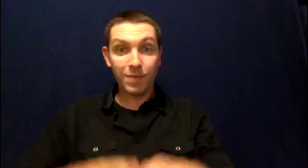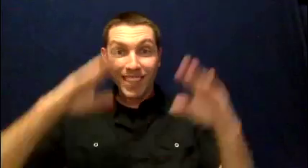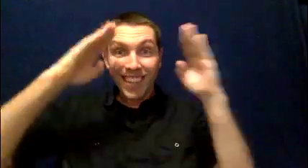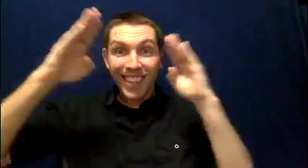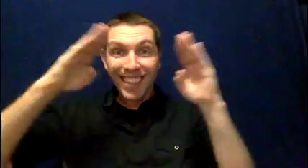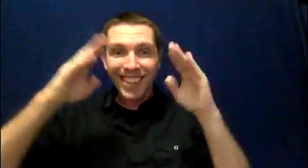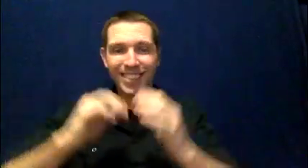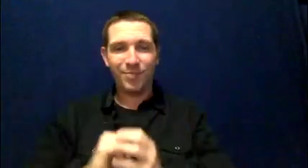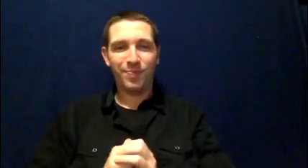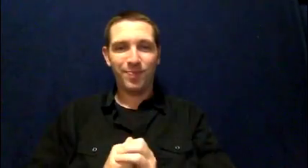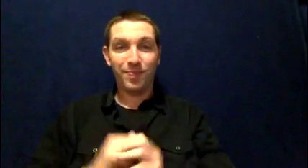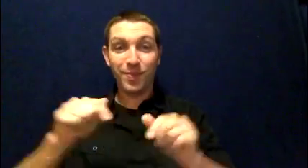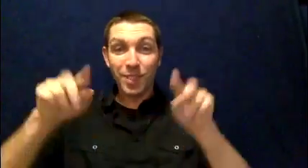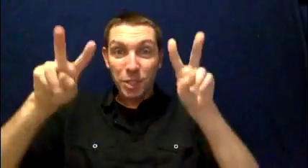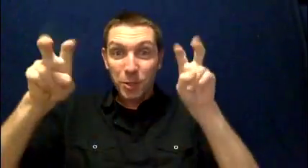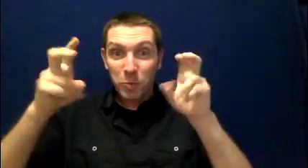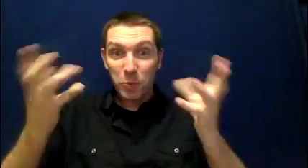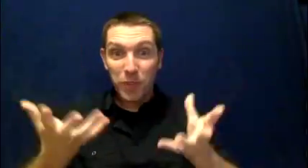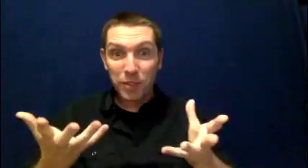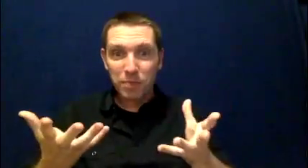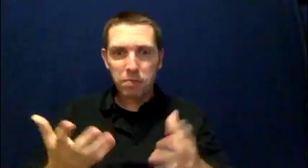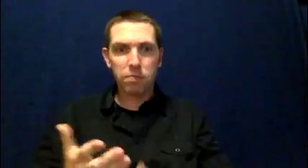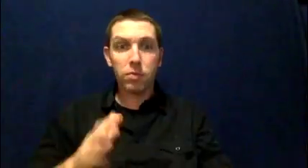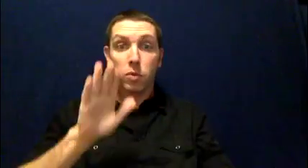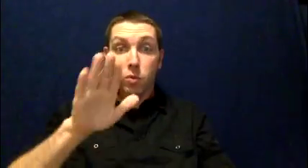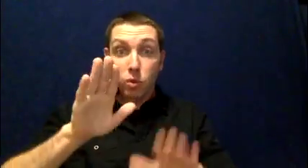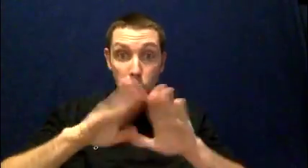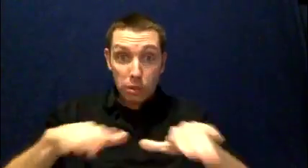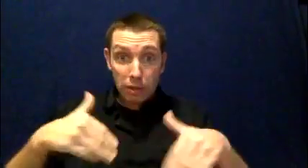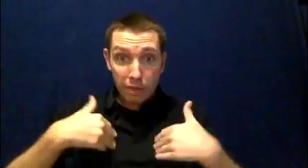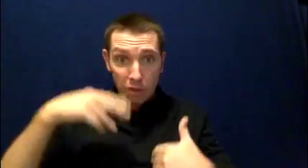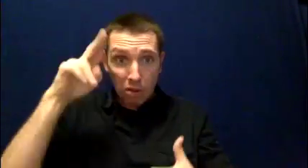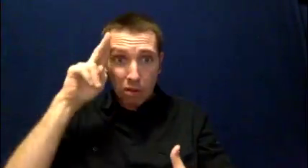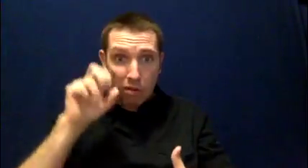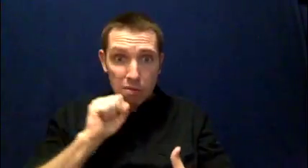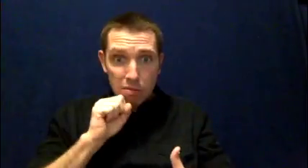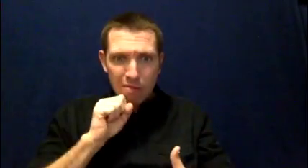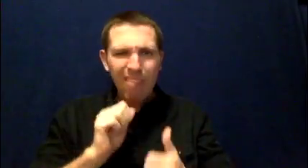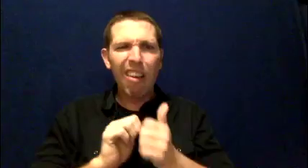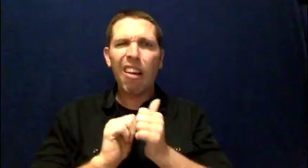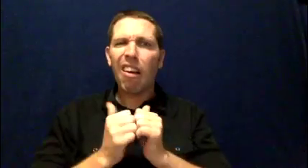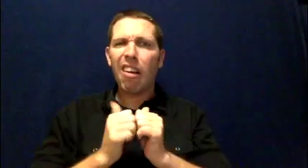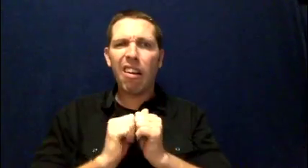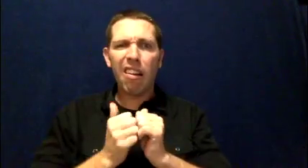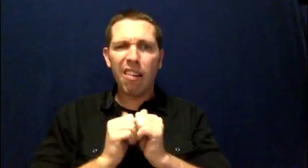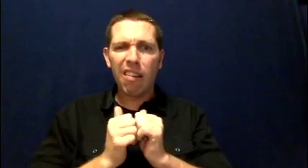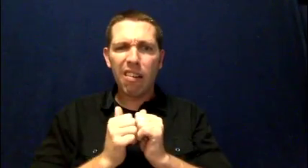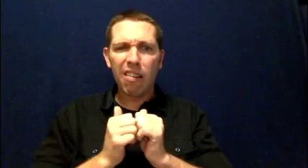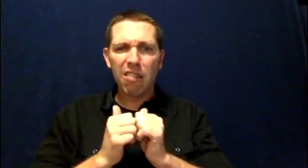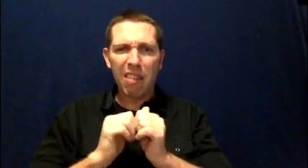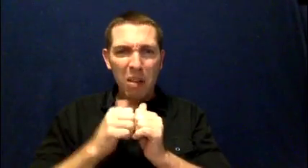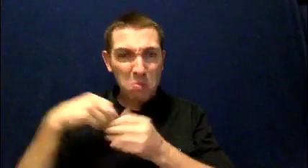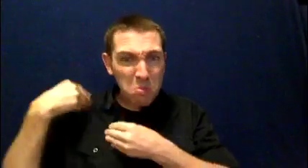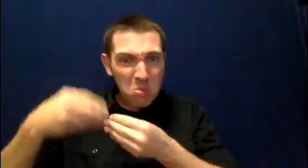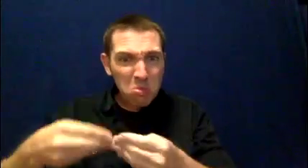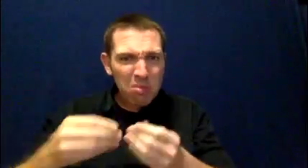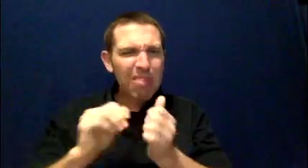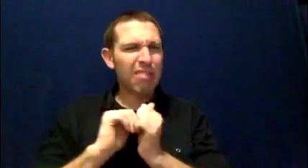Kevin signing: Hi there. Today's topic is: "How did my child get Usher syndrome?" Is it inherited?